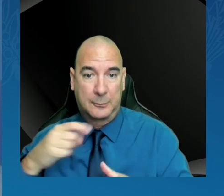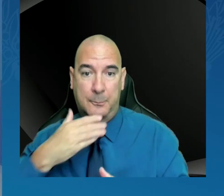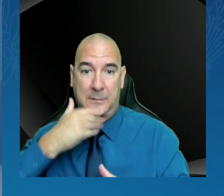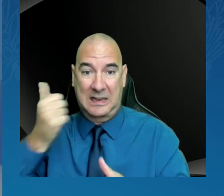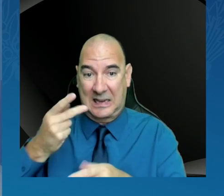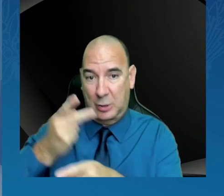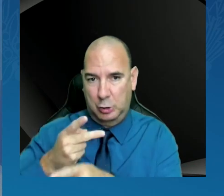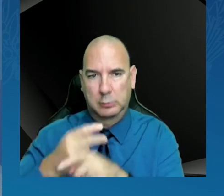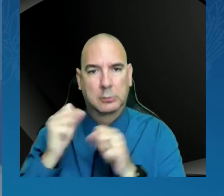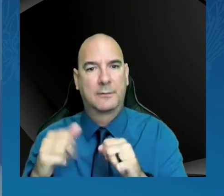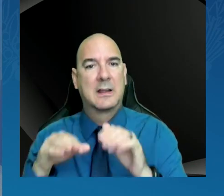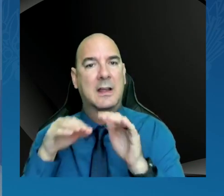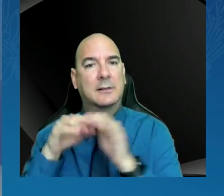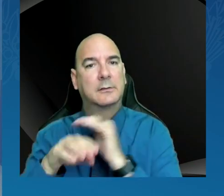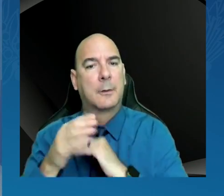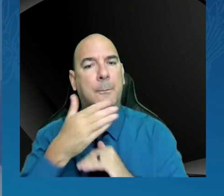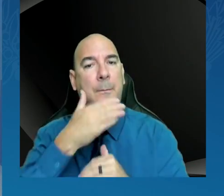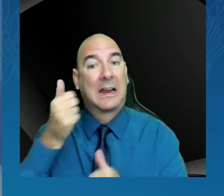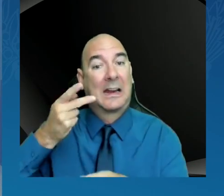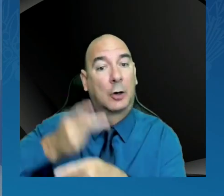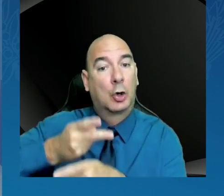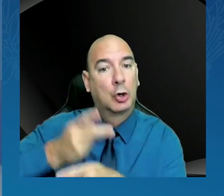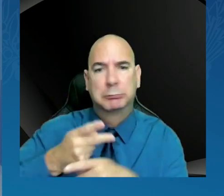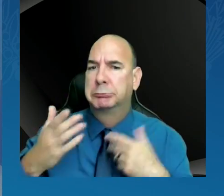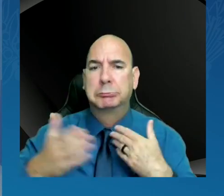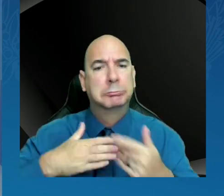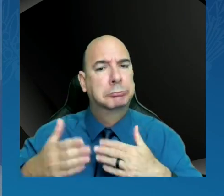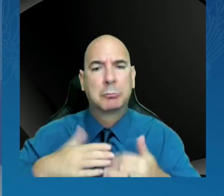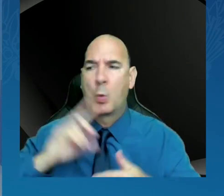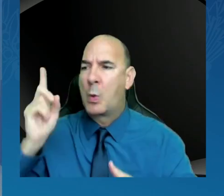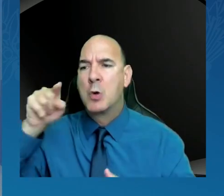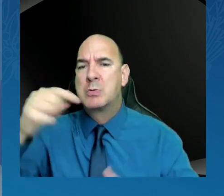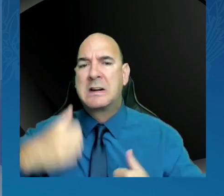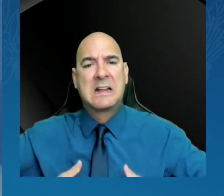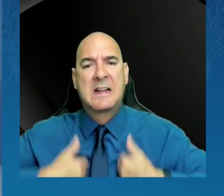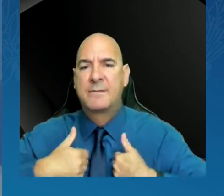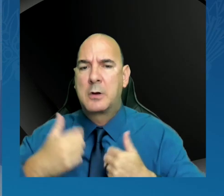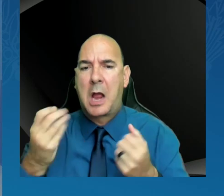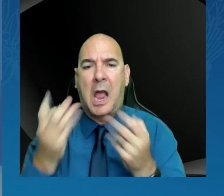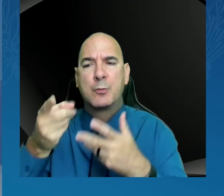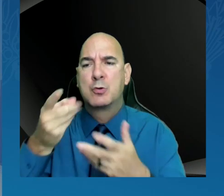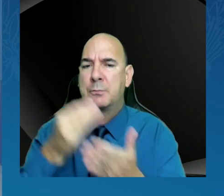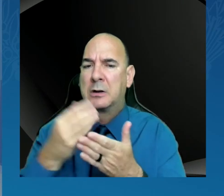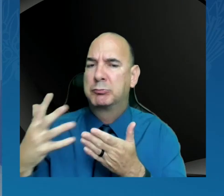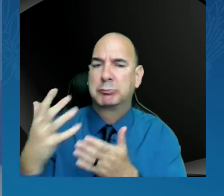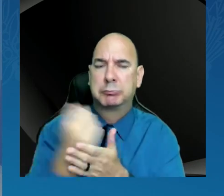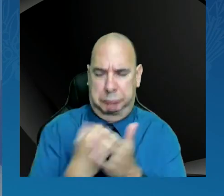no matter where they live and no matter how much money they make. That includes 8 million Americans